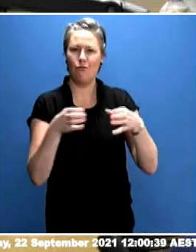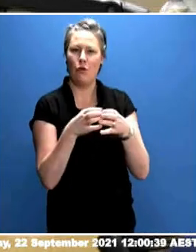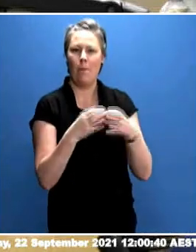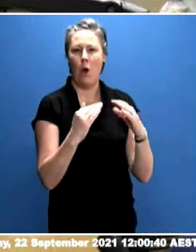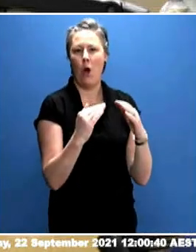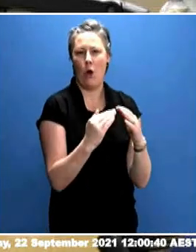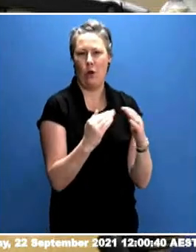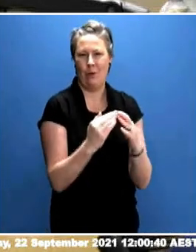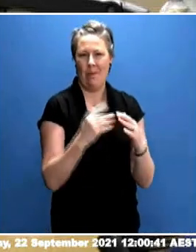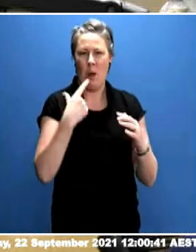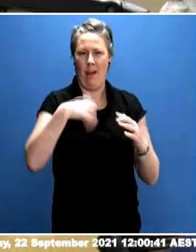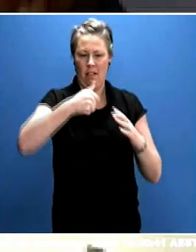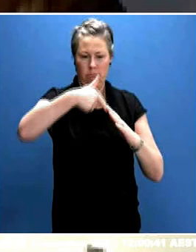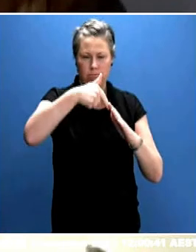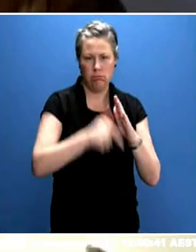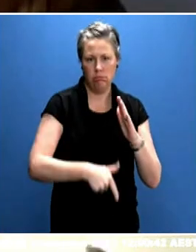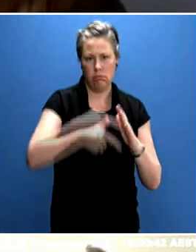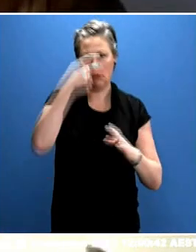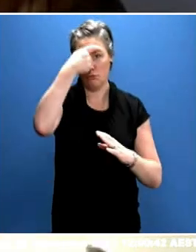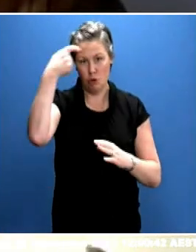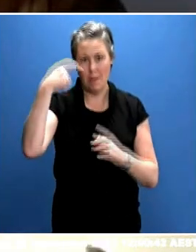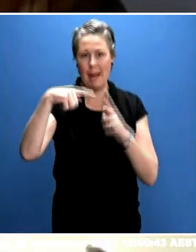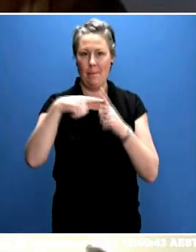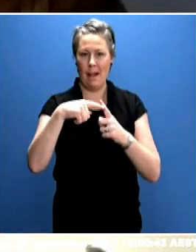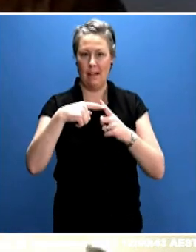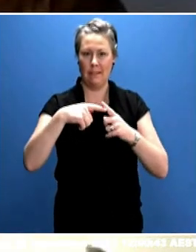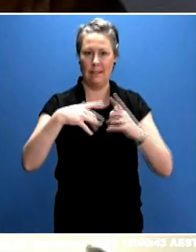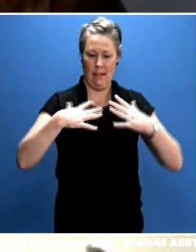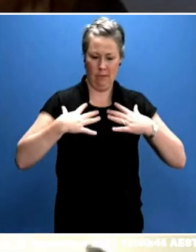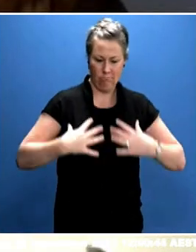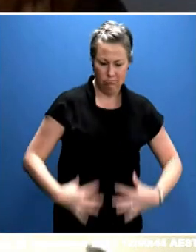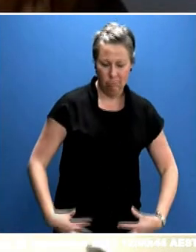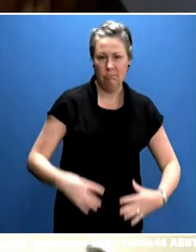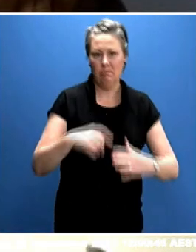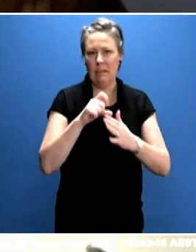complex trauma profiles as well as mental health needs they can